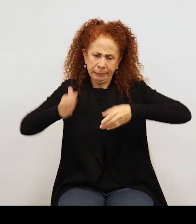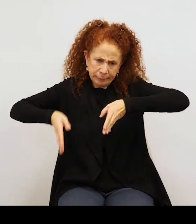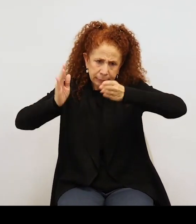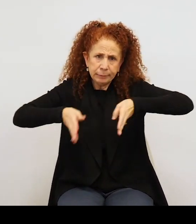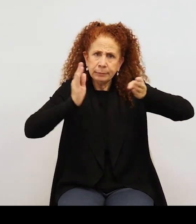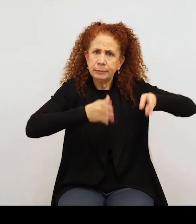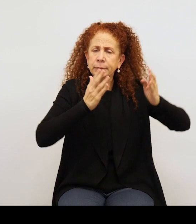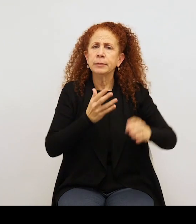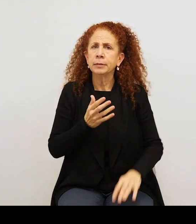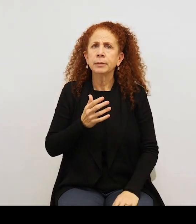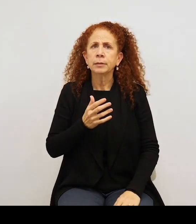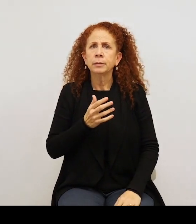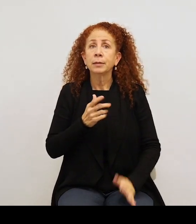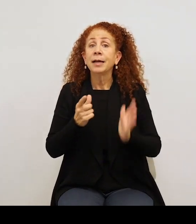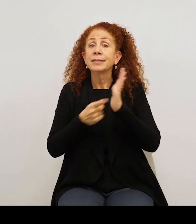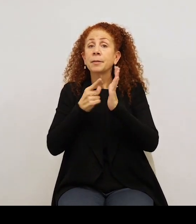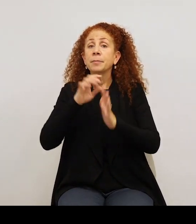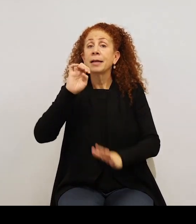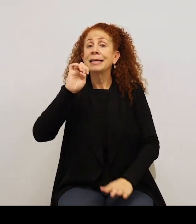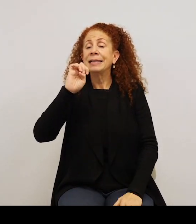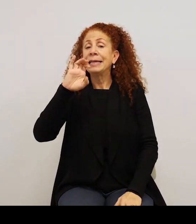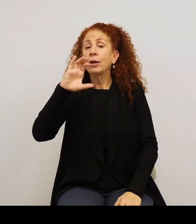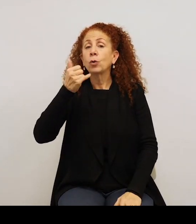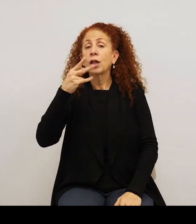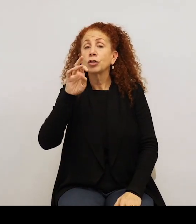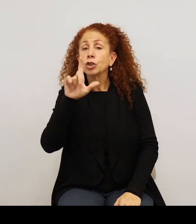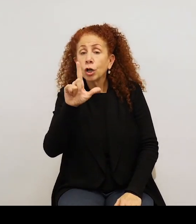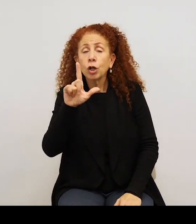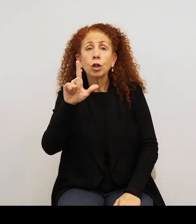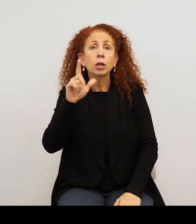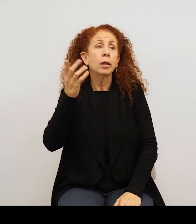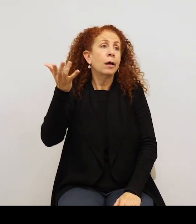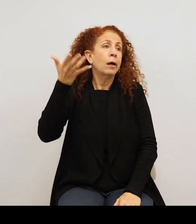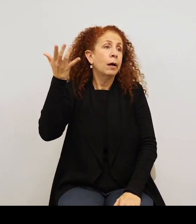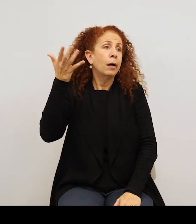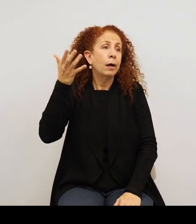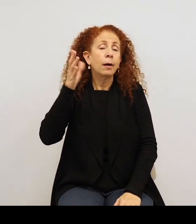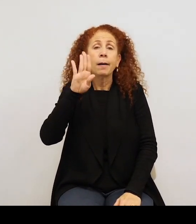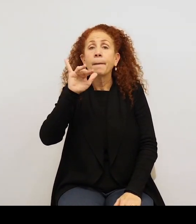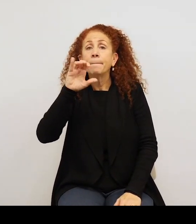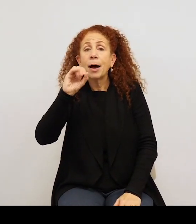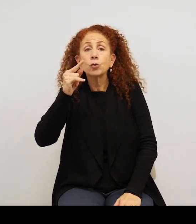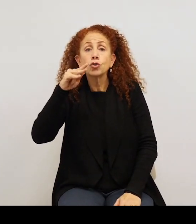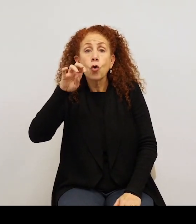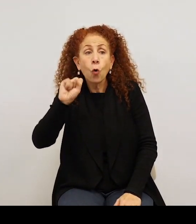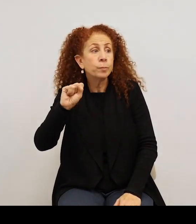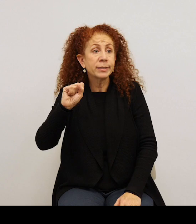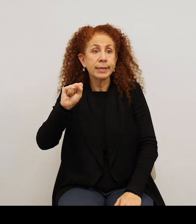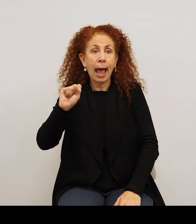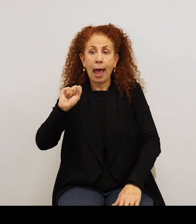Sometimes ecological biotopes have grown up